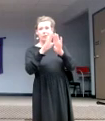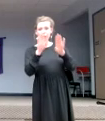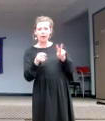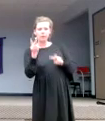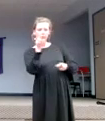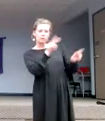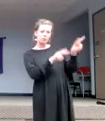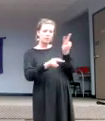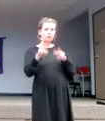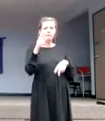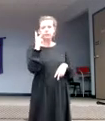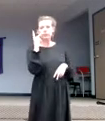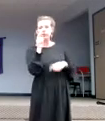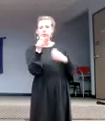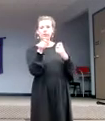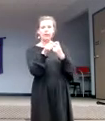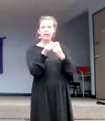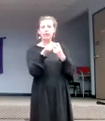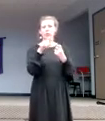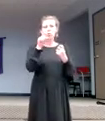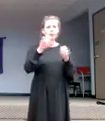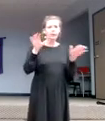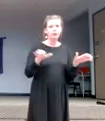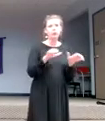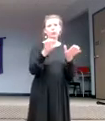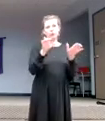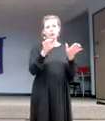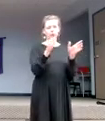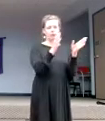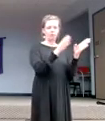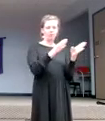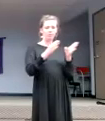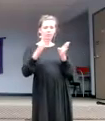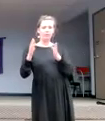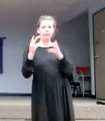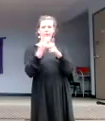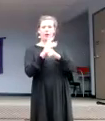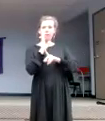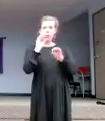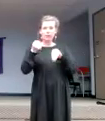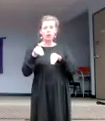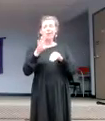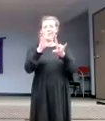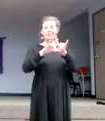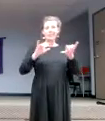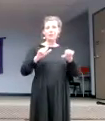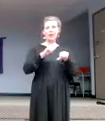for the actual lateral work and the destruction work and ultimately categorize the septic system information at that same time. We will work